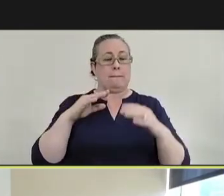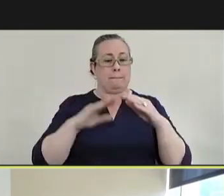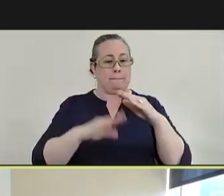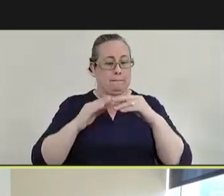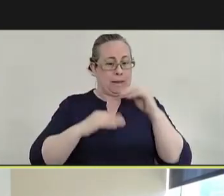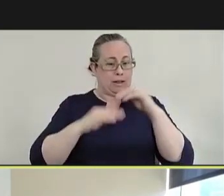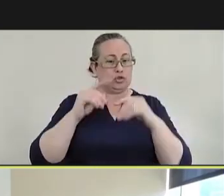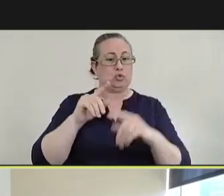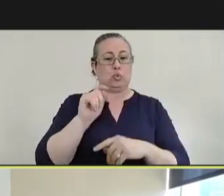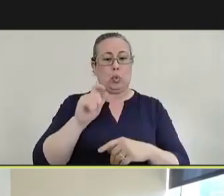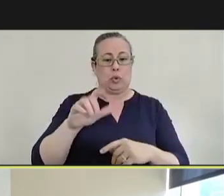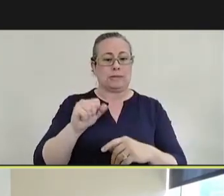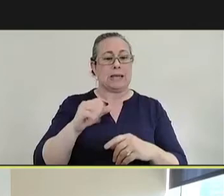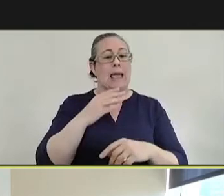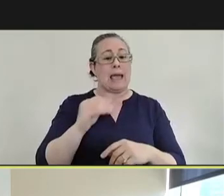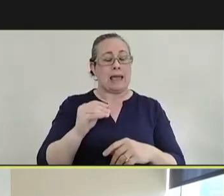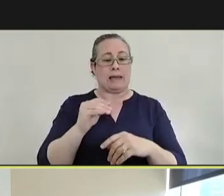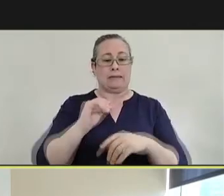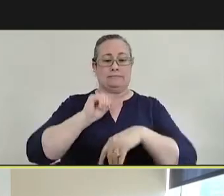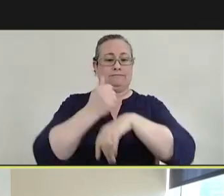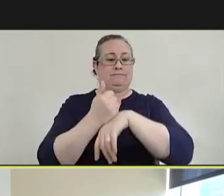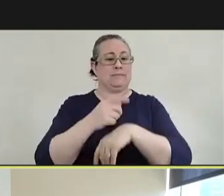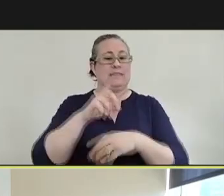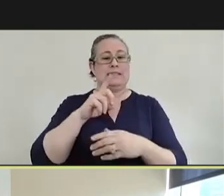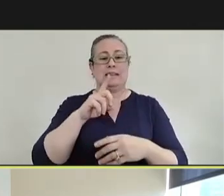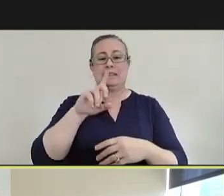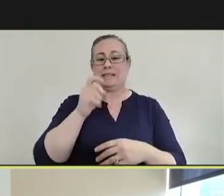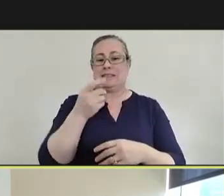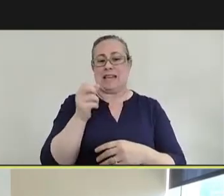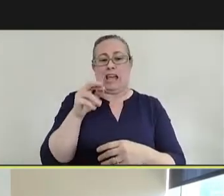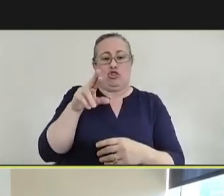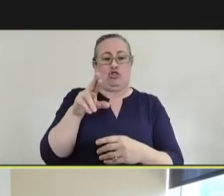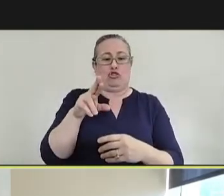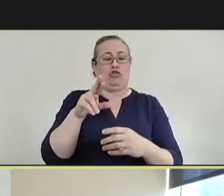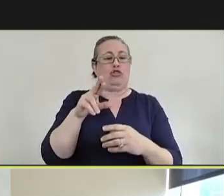in turn, designer-constrained vaccine candidates based on that information. So,